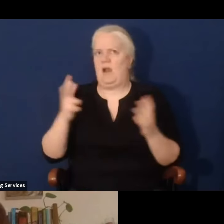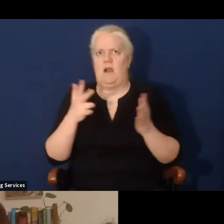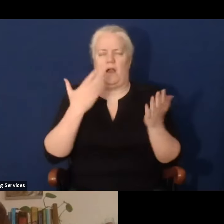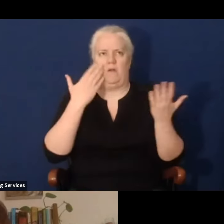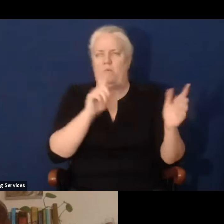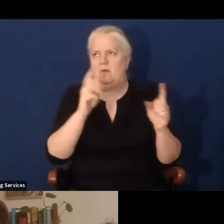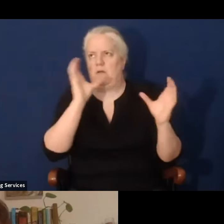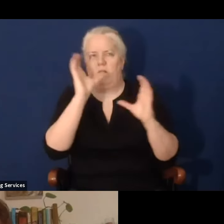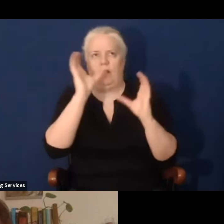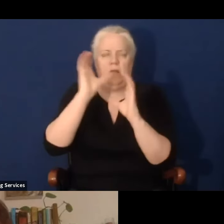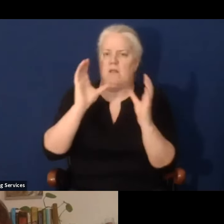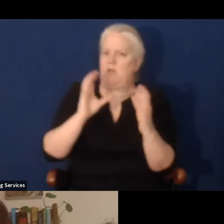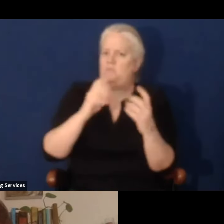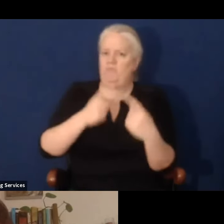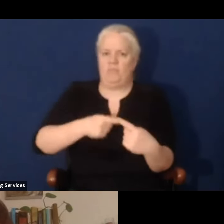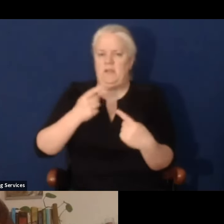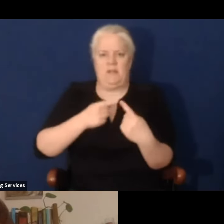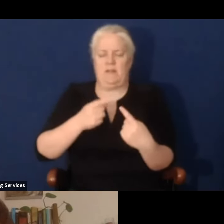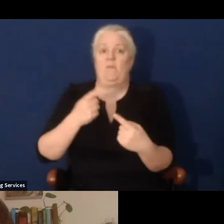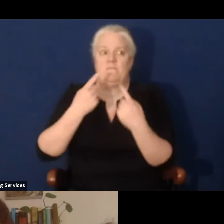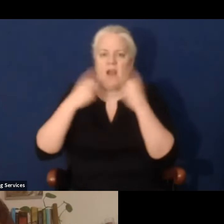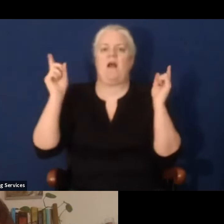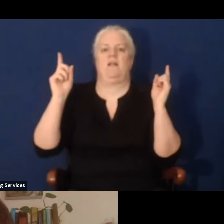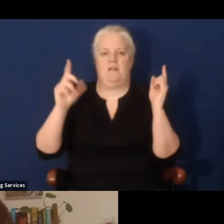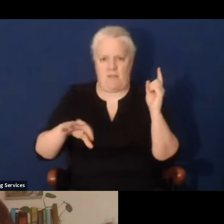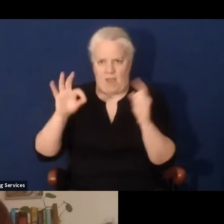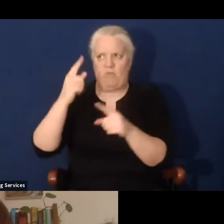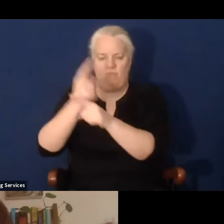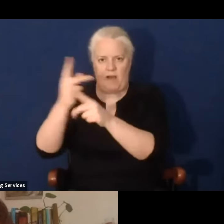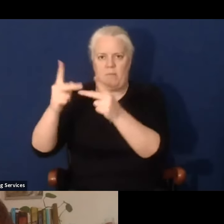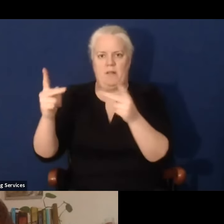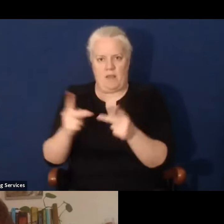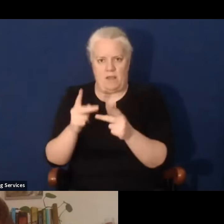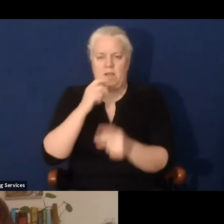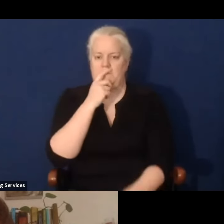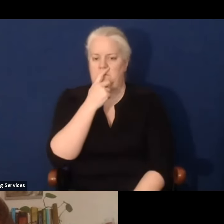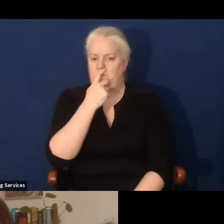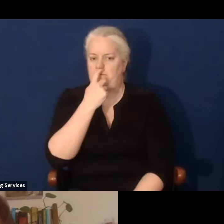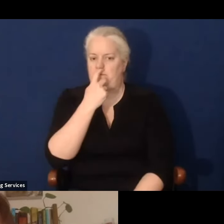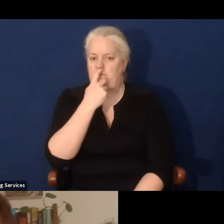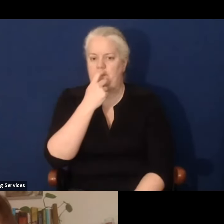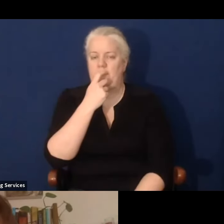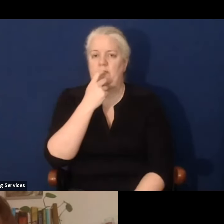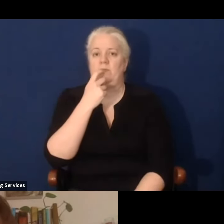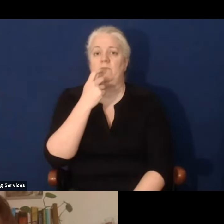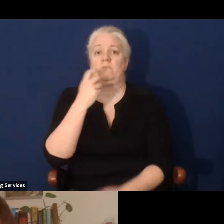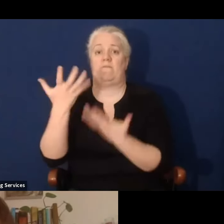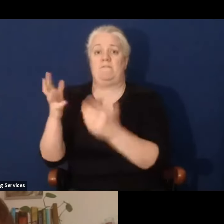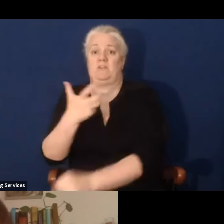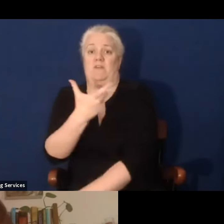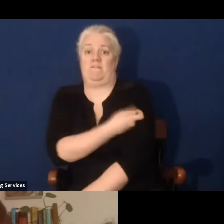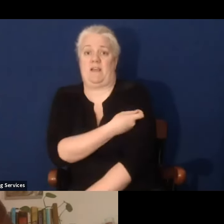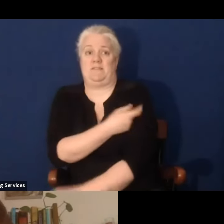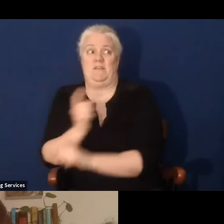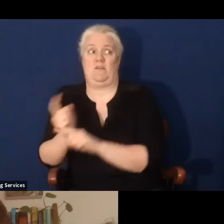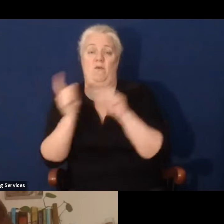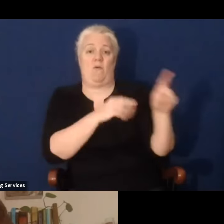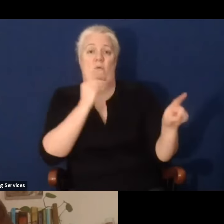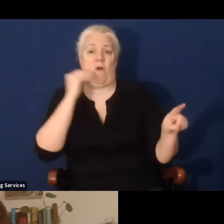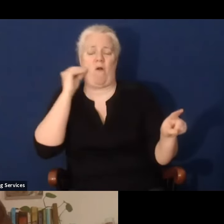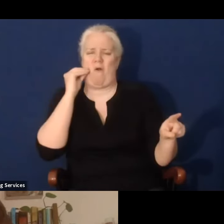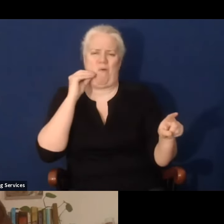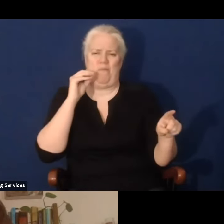my access-a-ride had a hard time finding what building to go to and I had to tell him just keep on looking and he finally found it. And going home I took a cab home because I didn't trust I was going to get picked up.